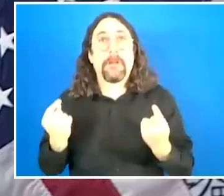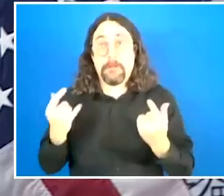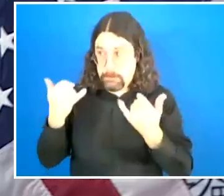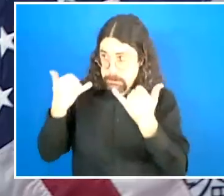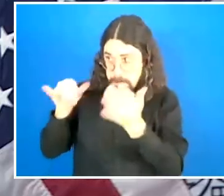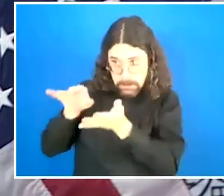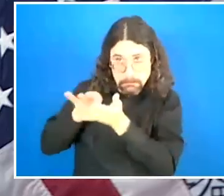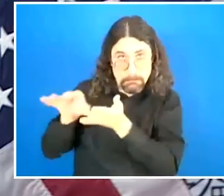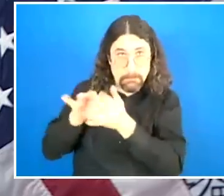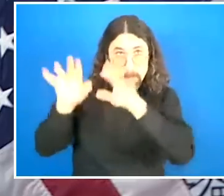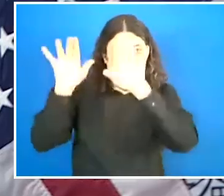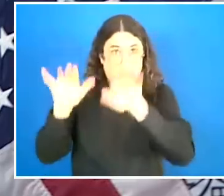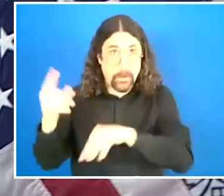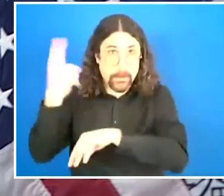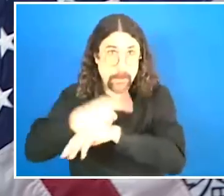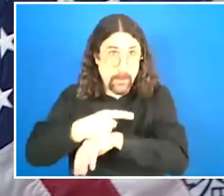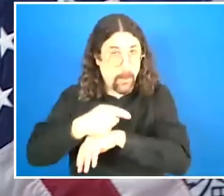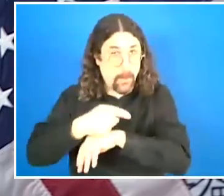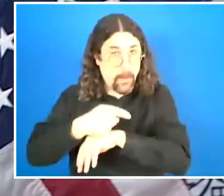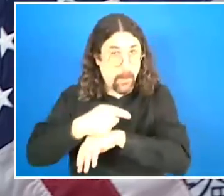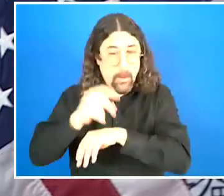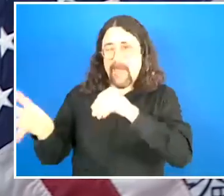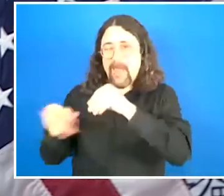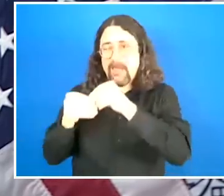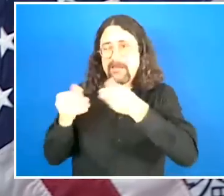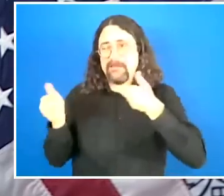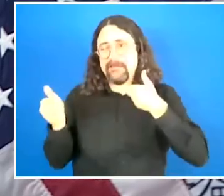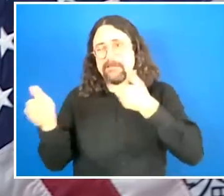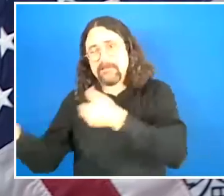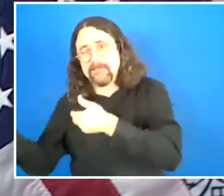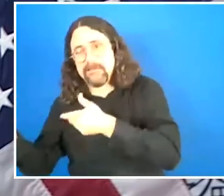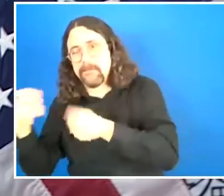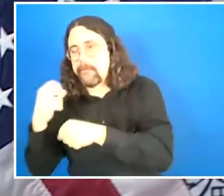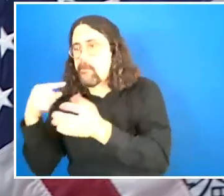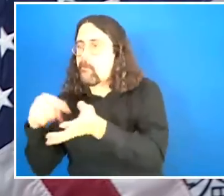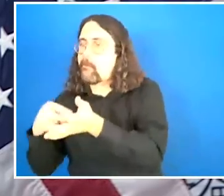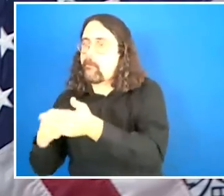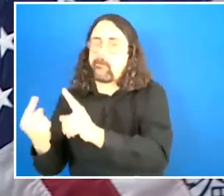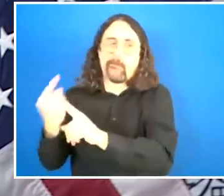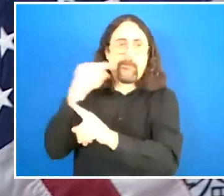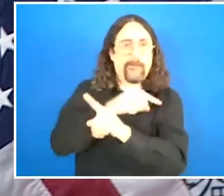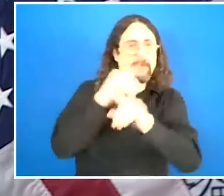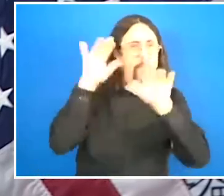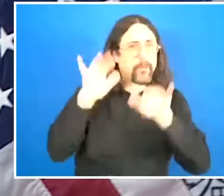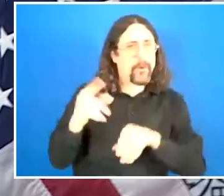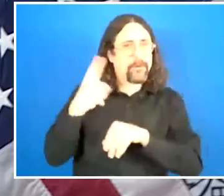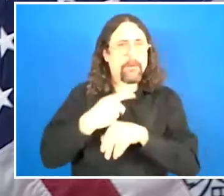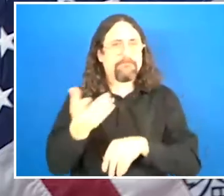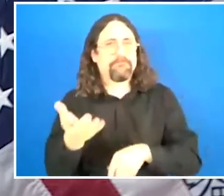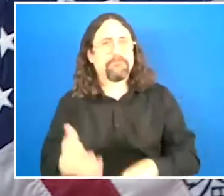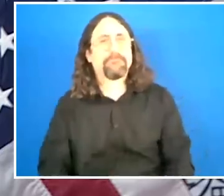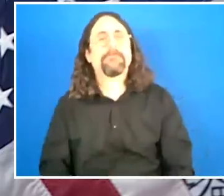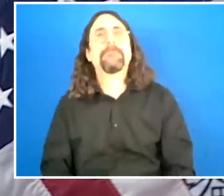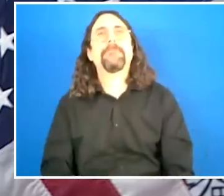GOING TO EXIST ANYMORE OR DO YOU COUNT FOR THEM AT LLA? WELL, I'M TRYING TO UNDERSTAND.